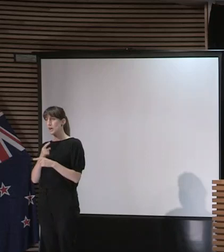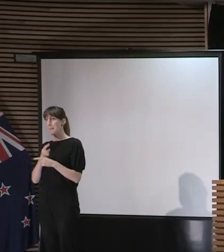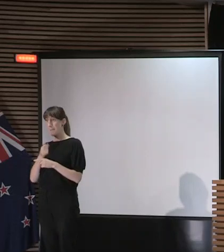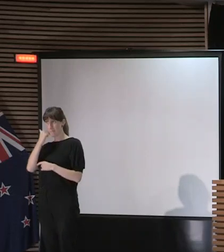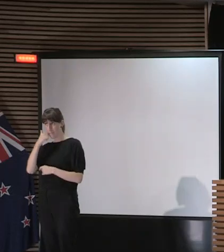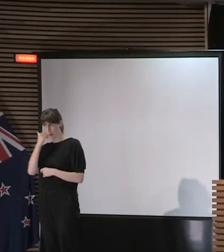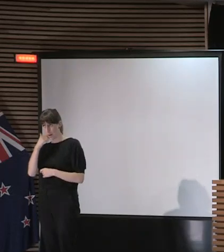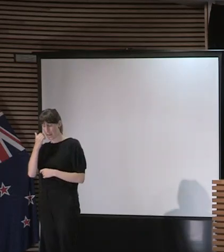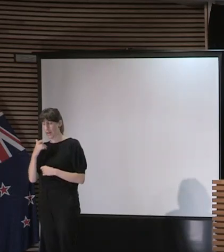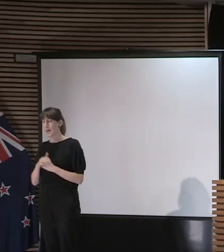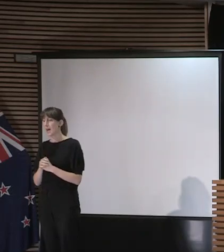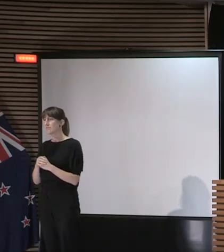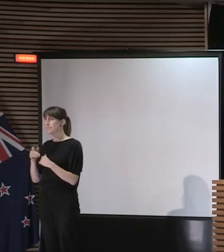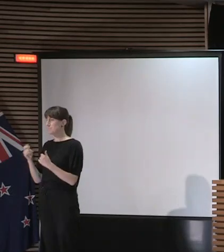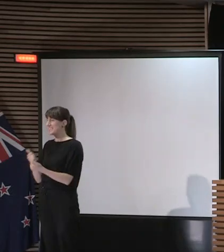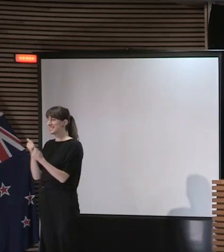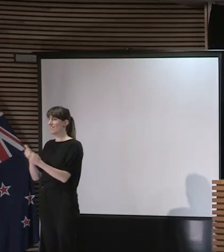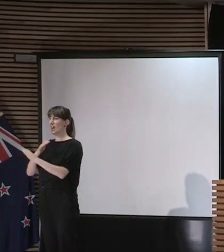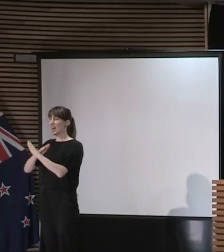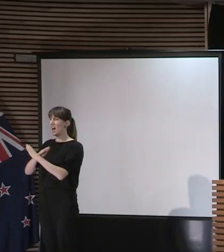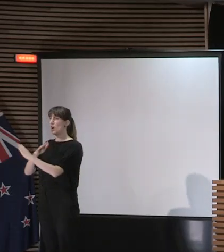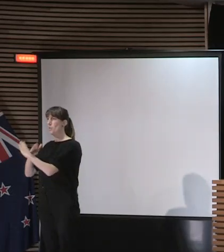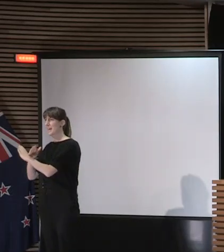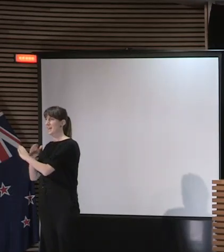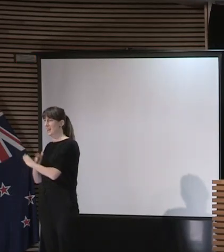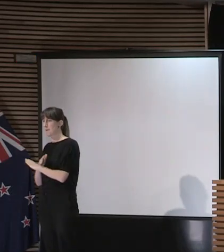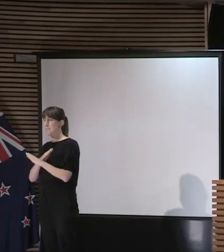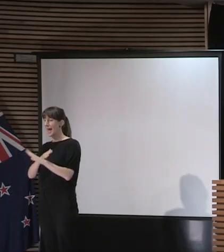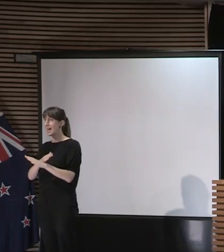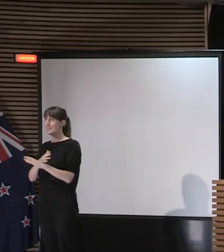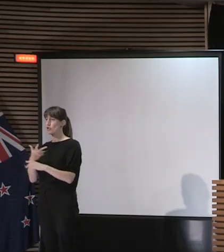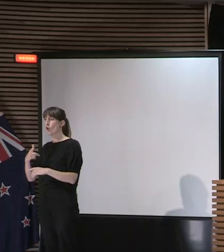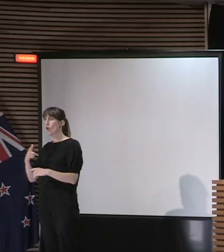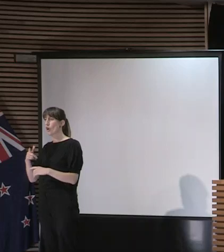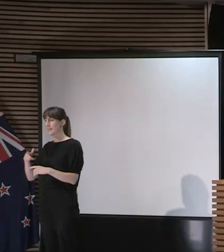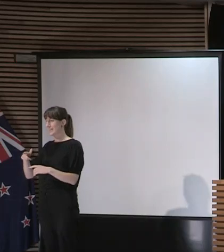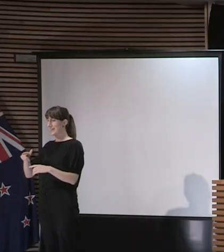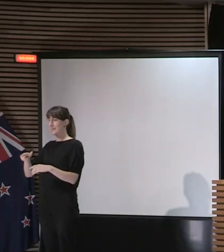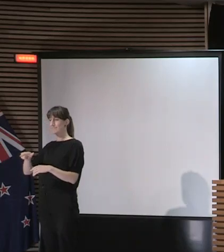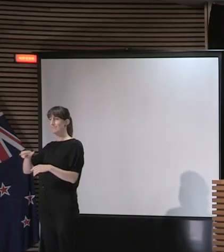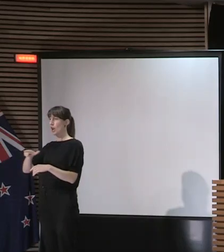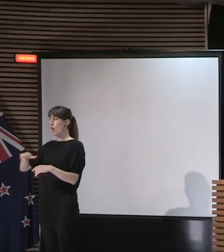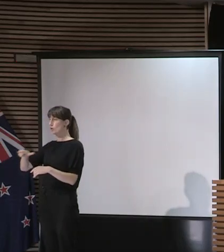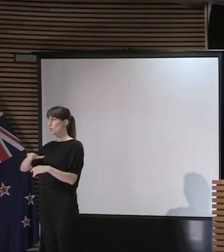around the country have been